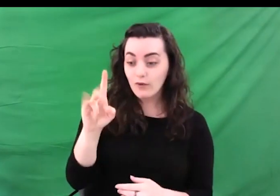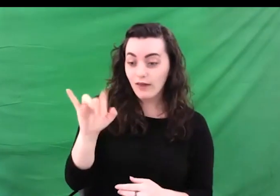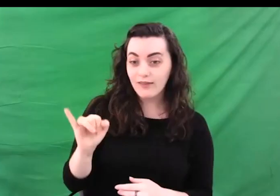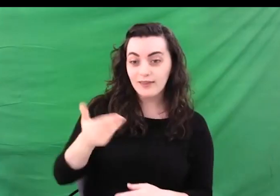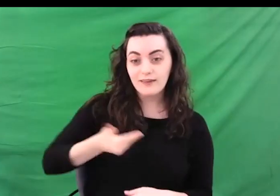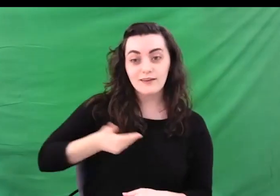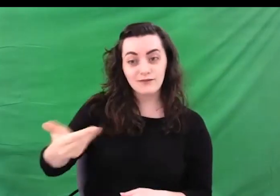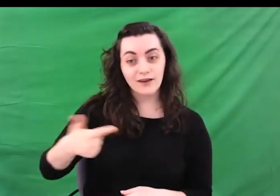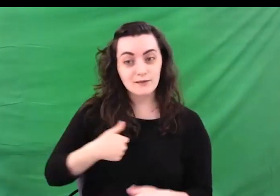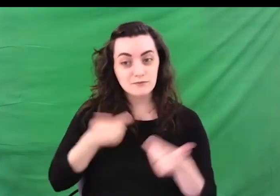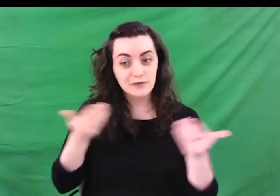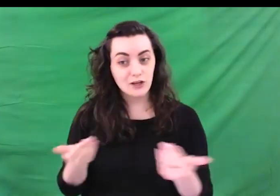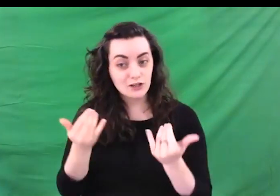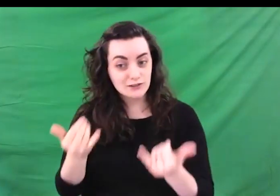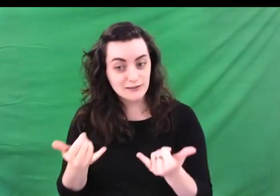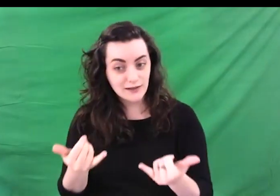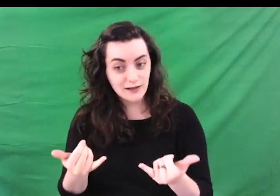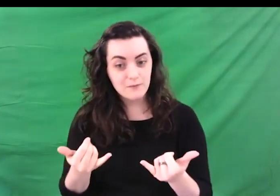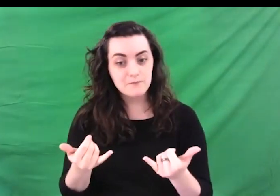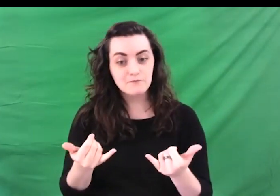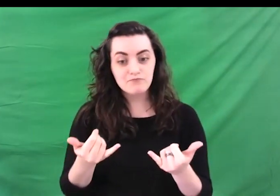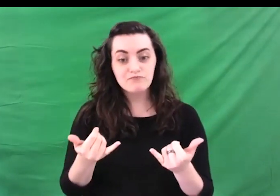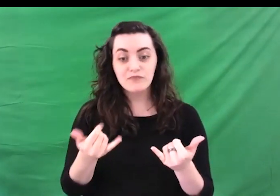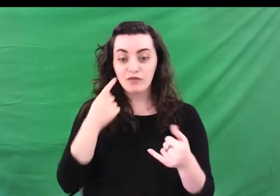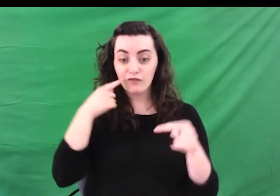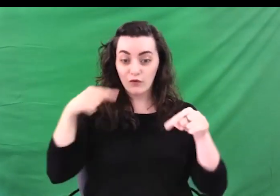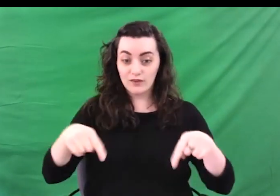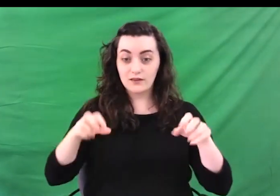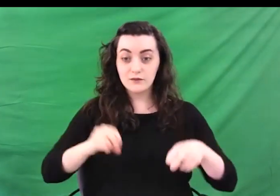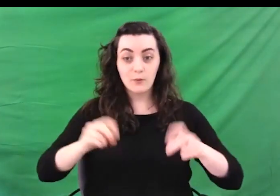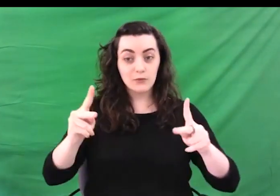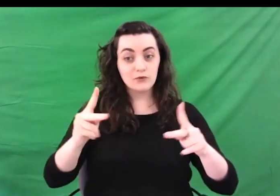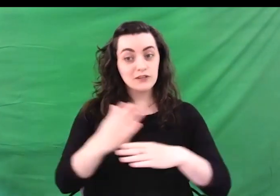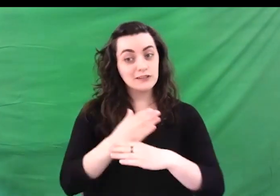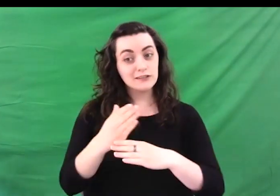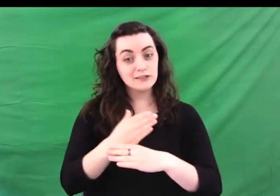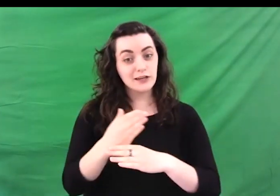and the opportunity to share this tool with you.